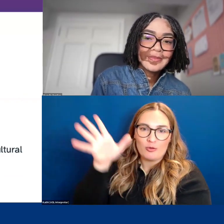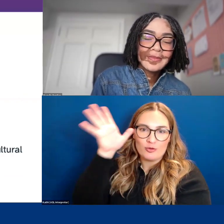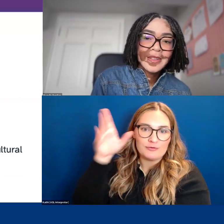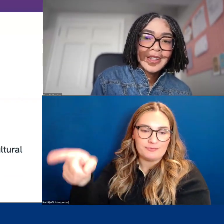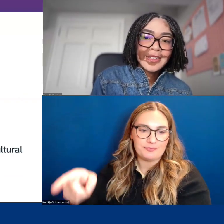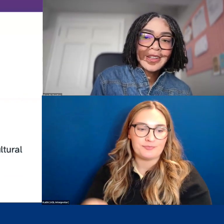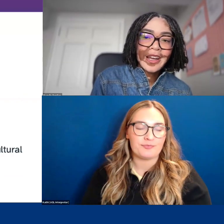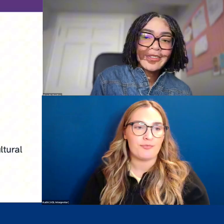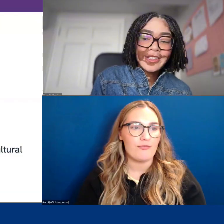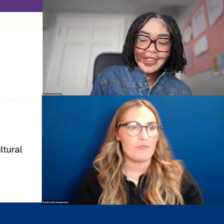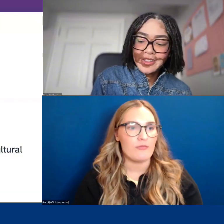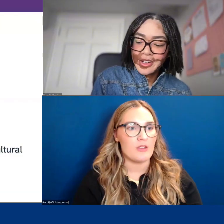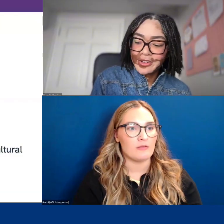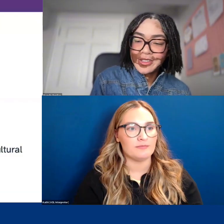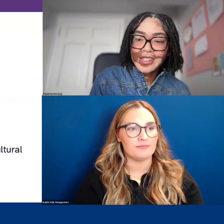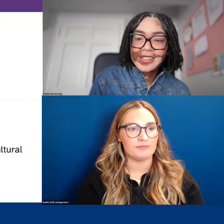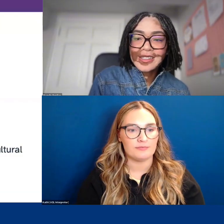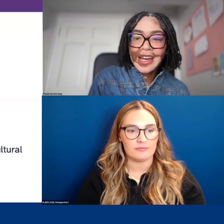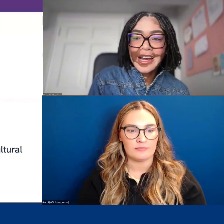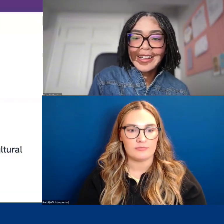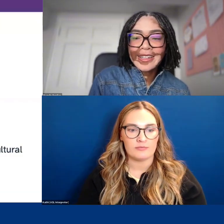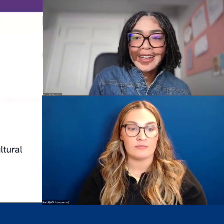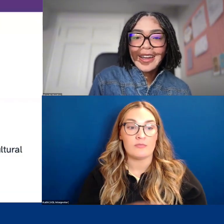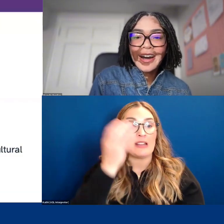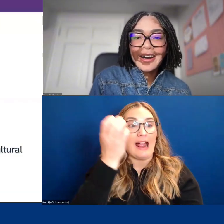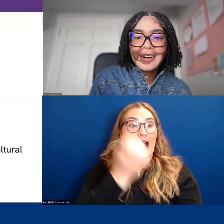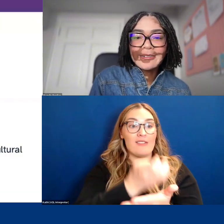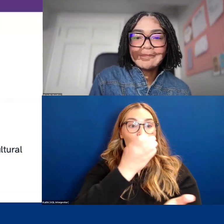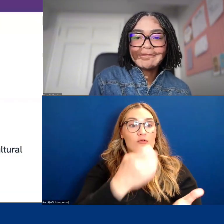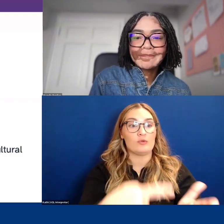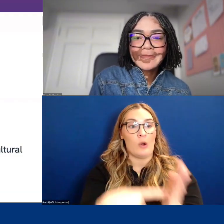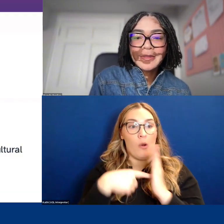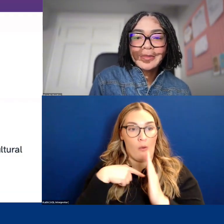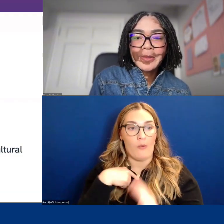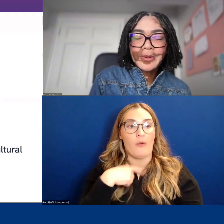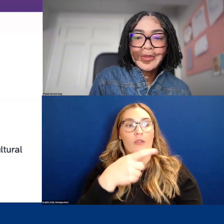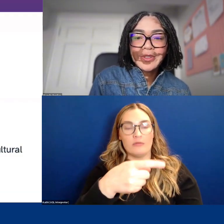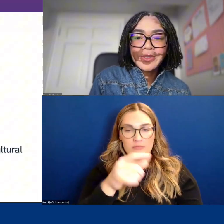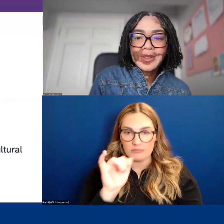So the evidence shows us that people with doula